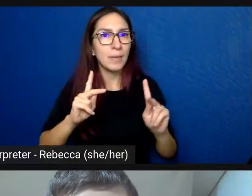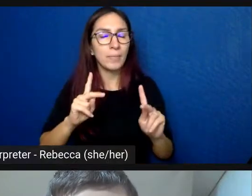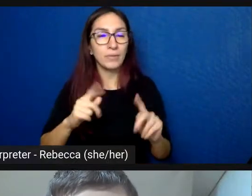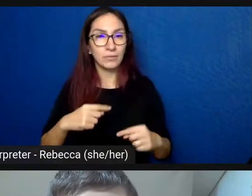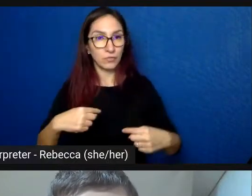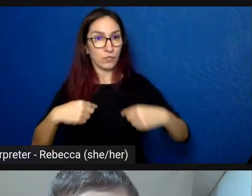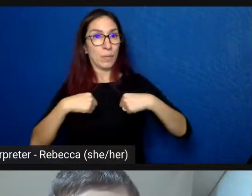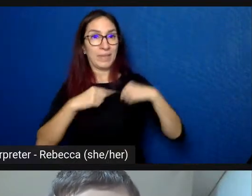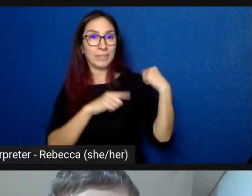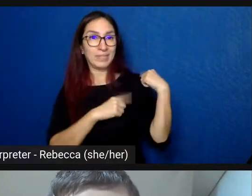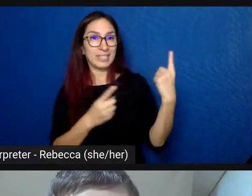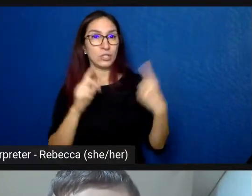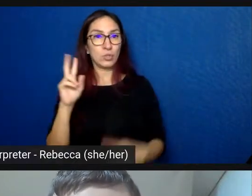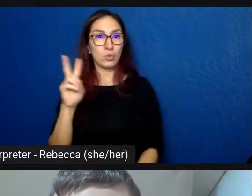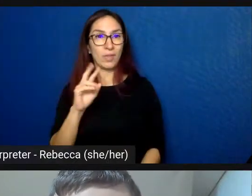thousands of blind users.